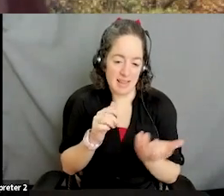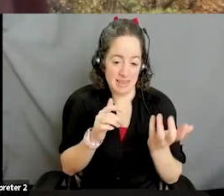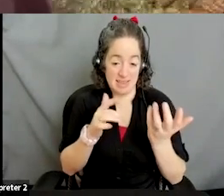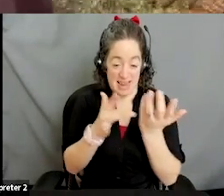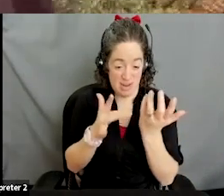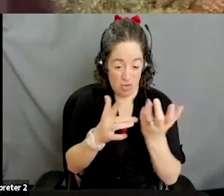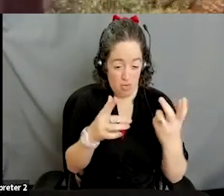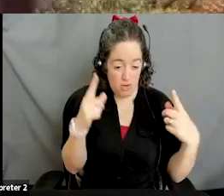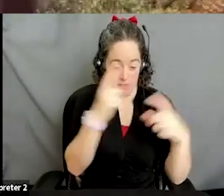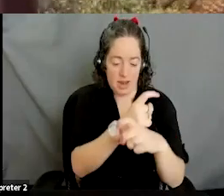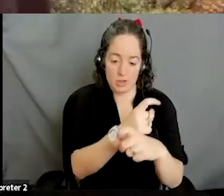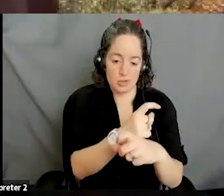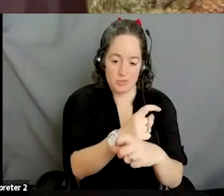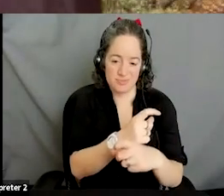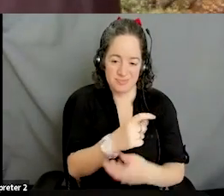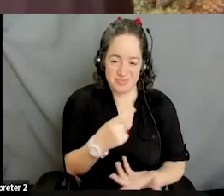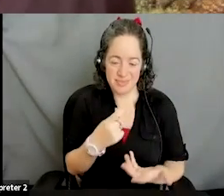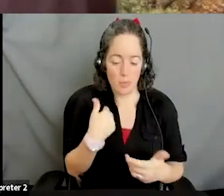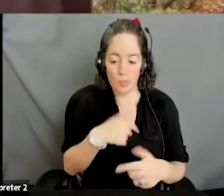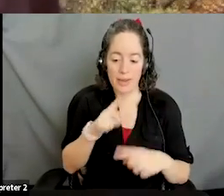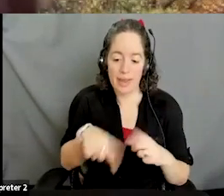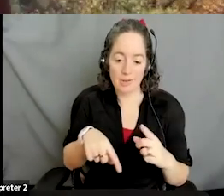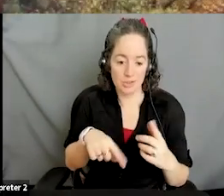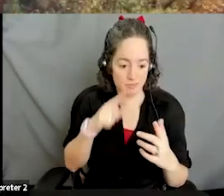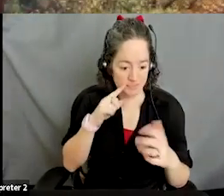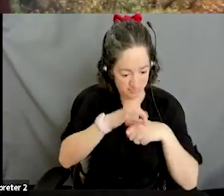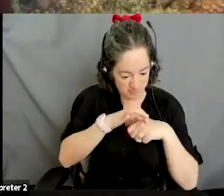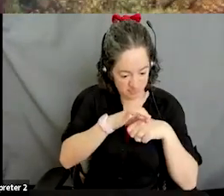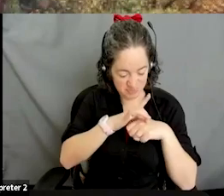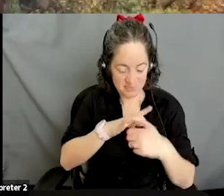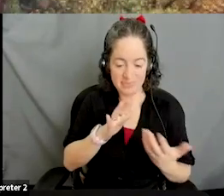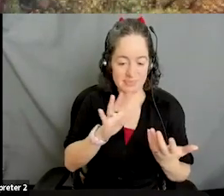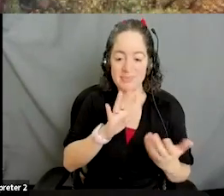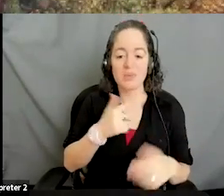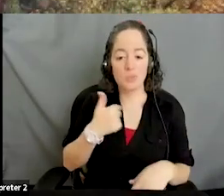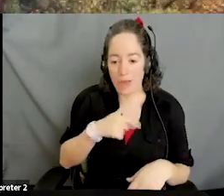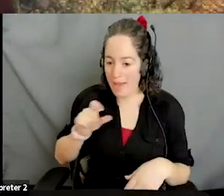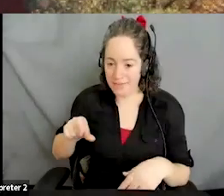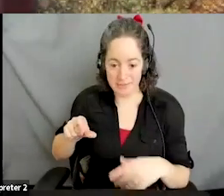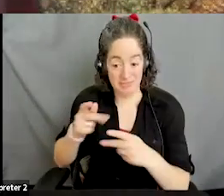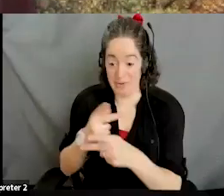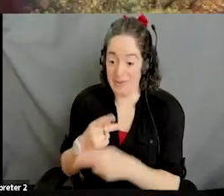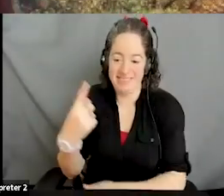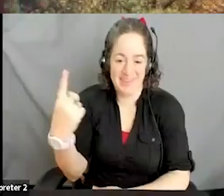We can't do that. That's not acceptable. We had to figure it out, so I just started plugging away and chipping at it.